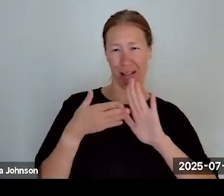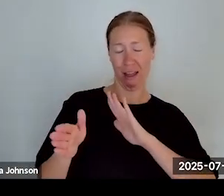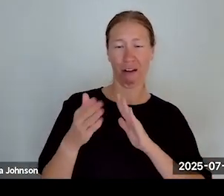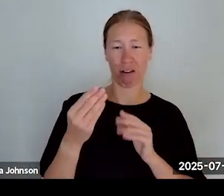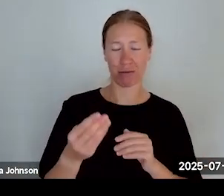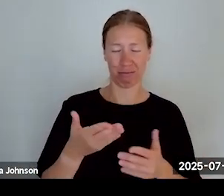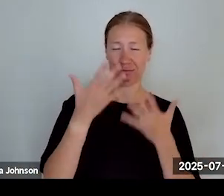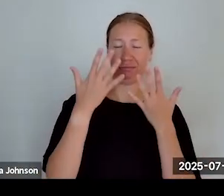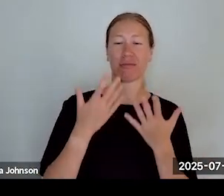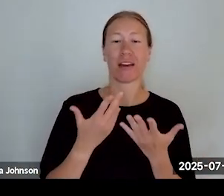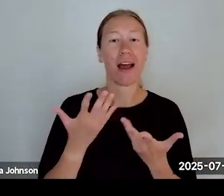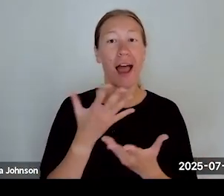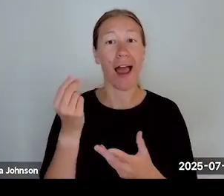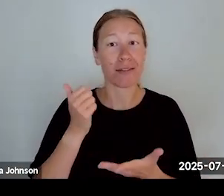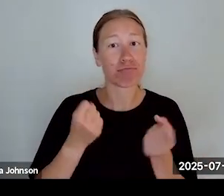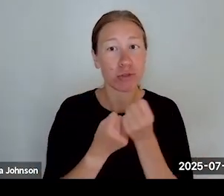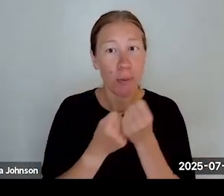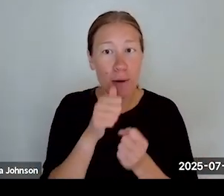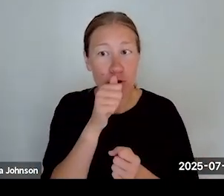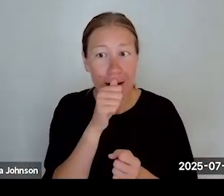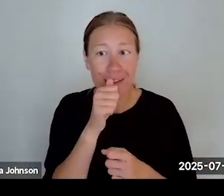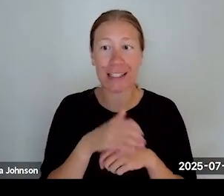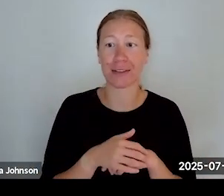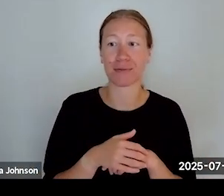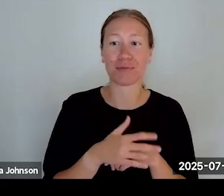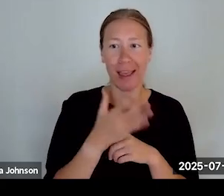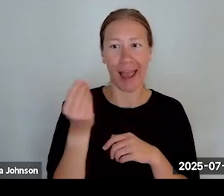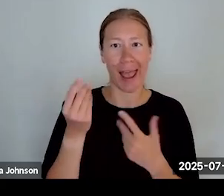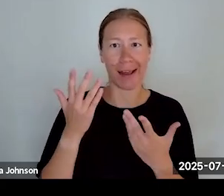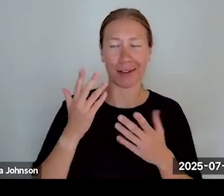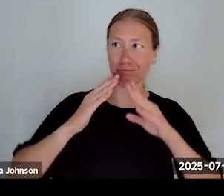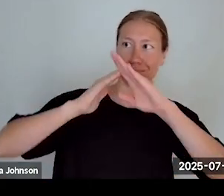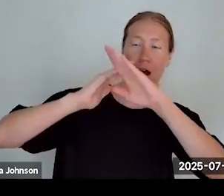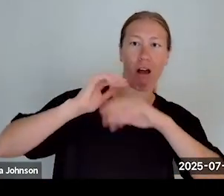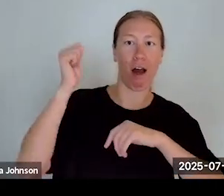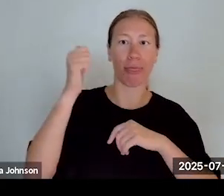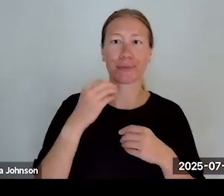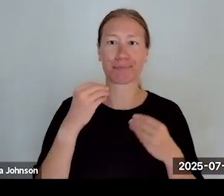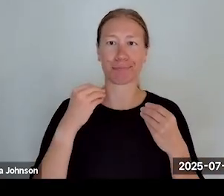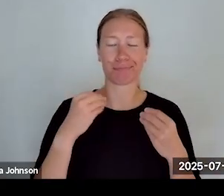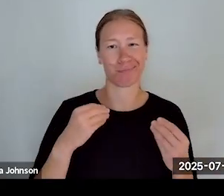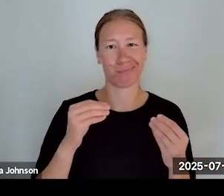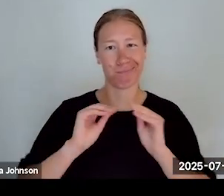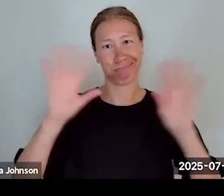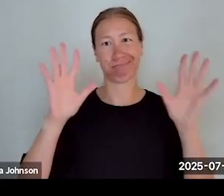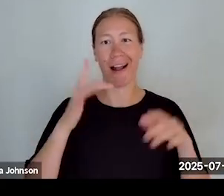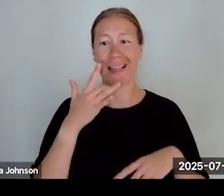and enhance an employee's privacy in their workspace. This type of product works well for employees who have light sensitivities